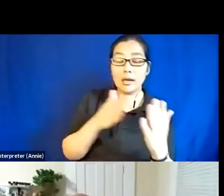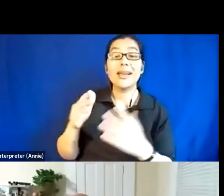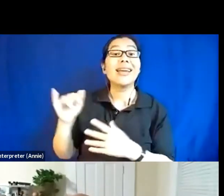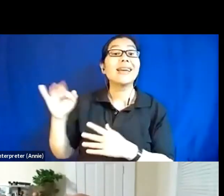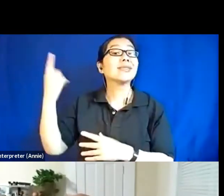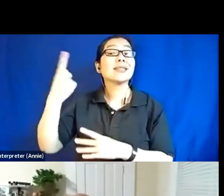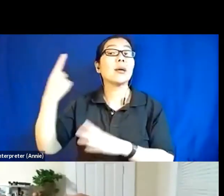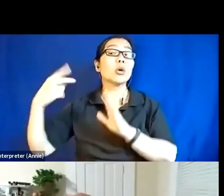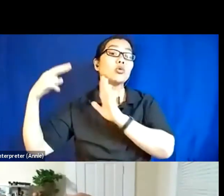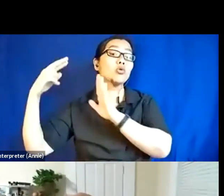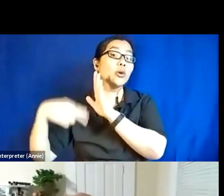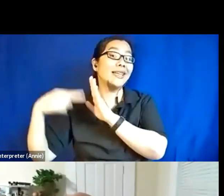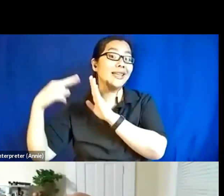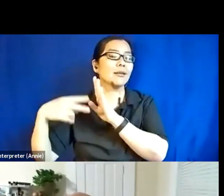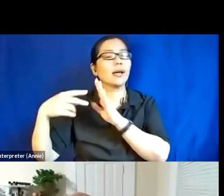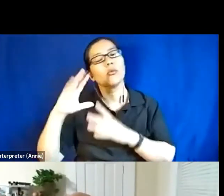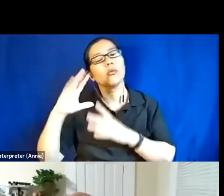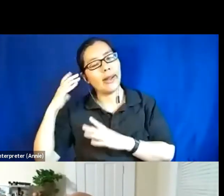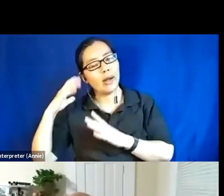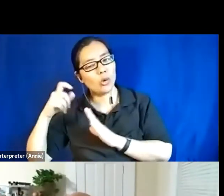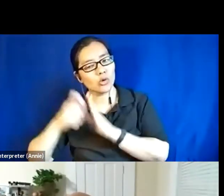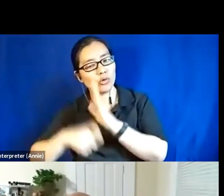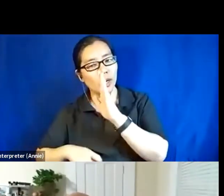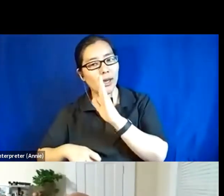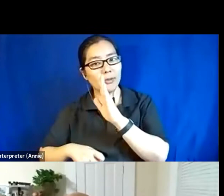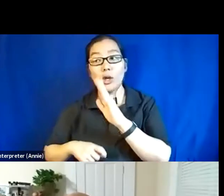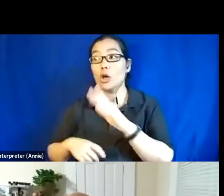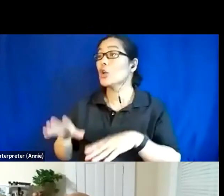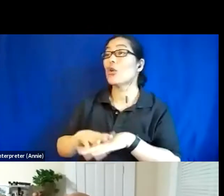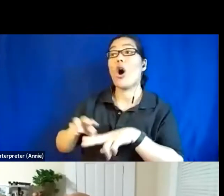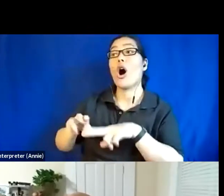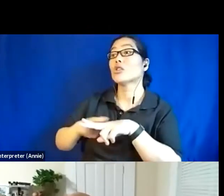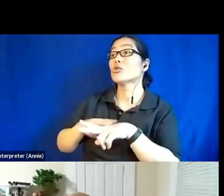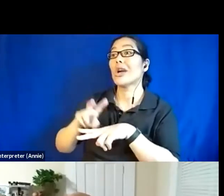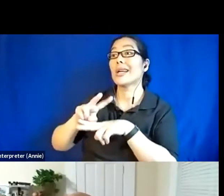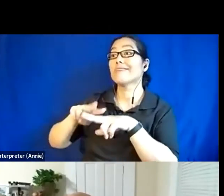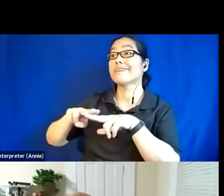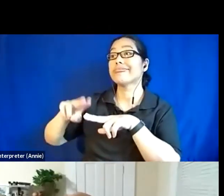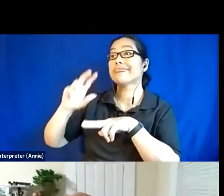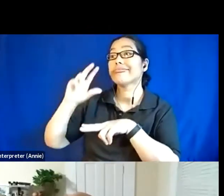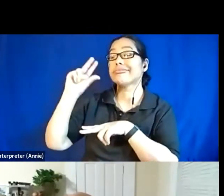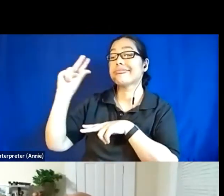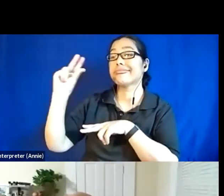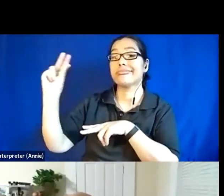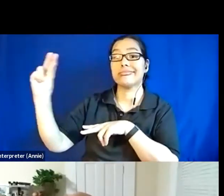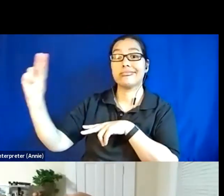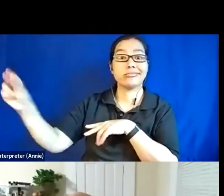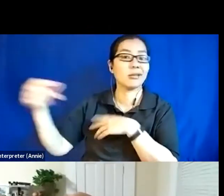radio script, you are on a train. And you are not controlling that train at all. It doesn't mean that's not a